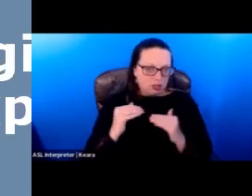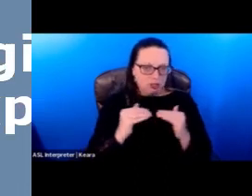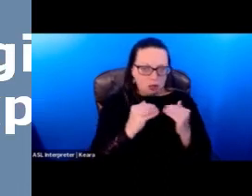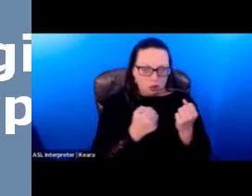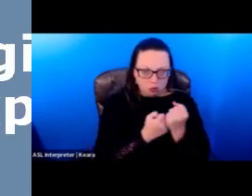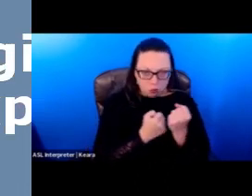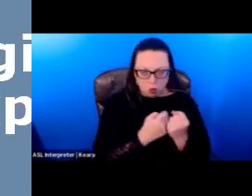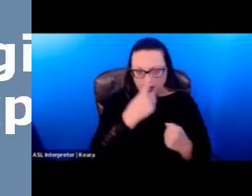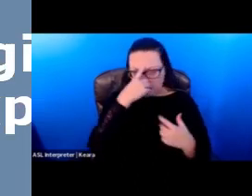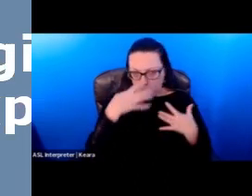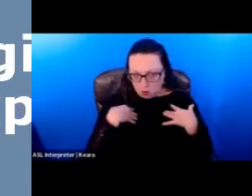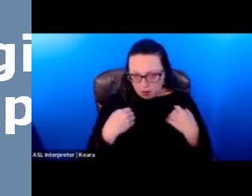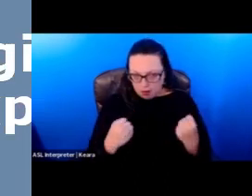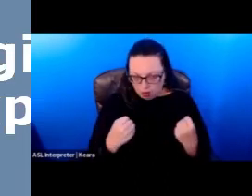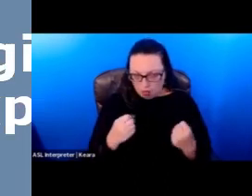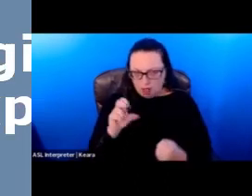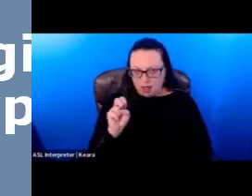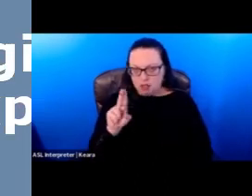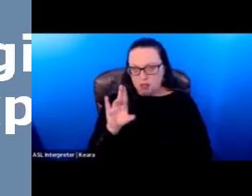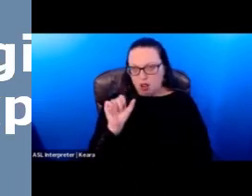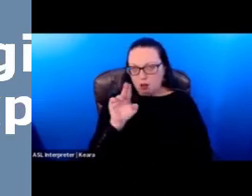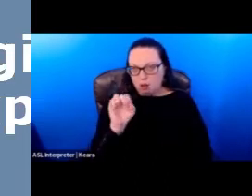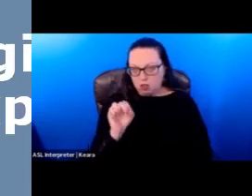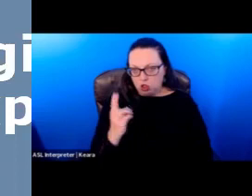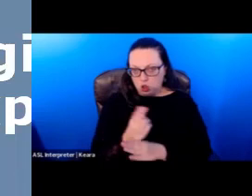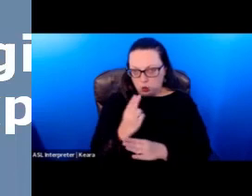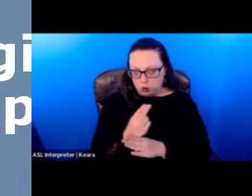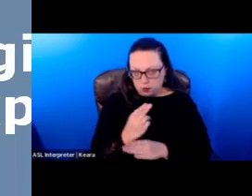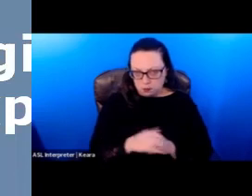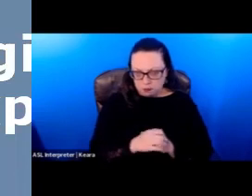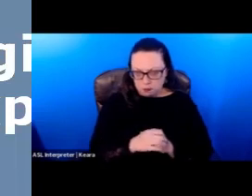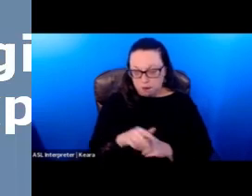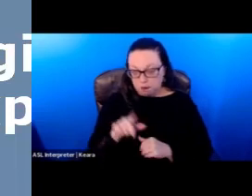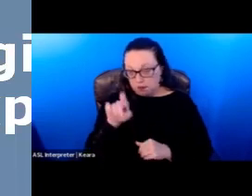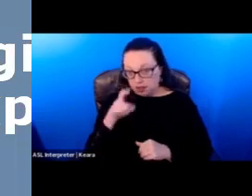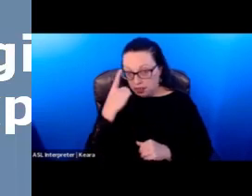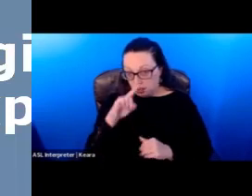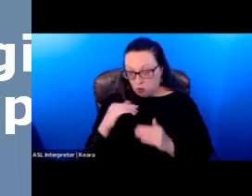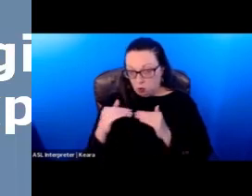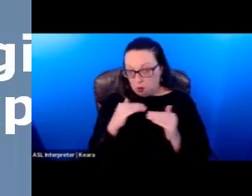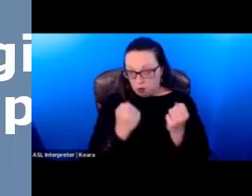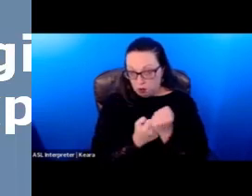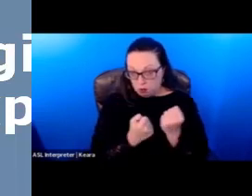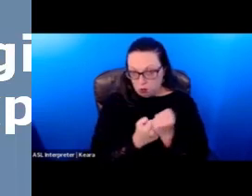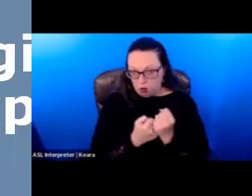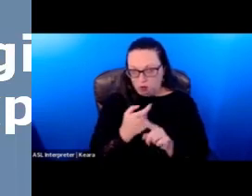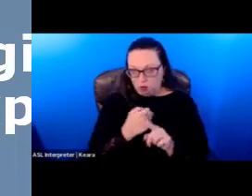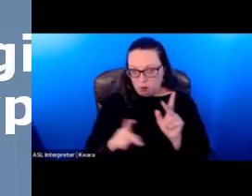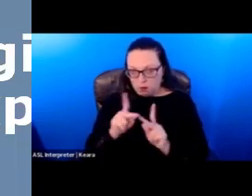experience of gratitude and resilience from peers who can access support and my hope is